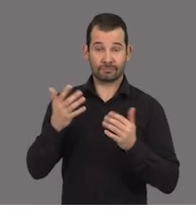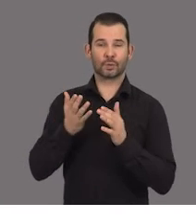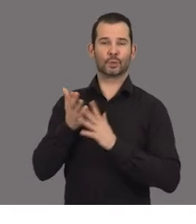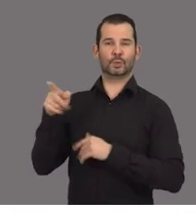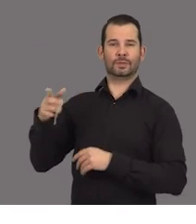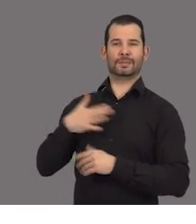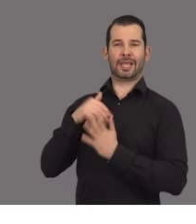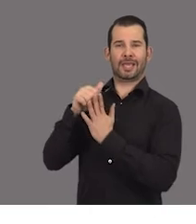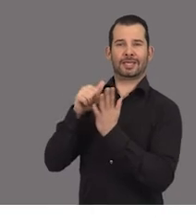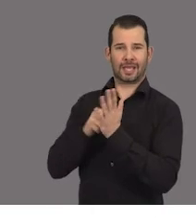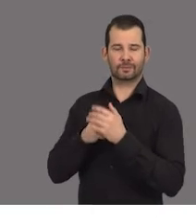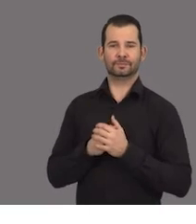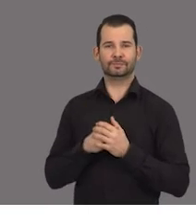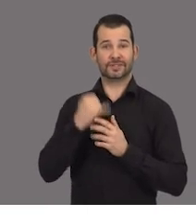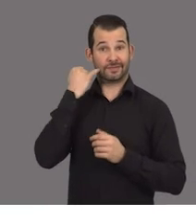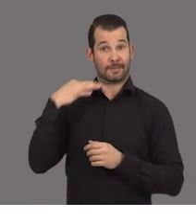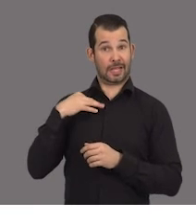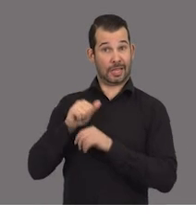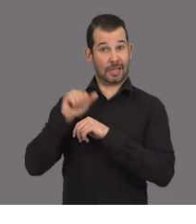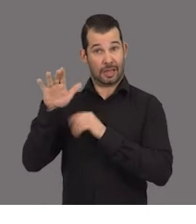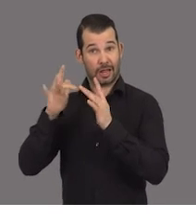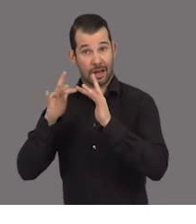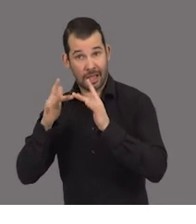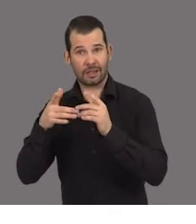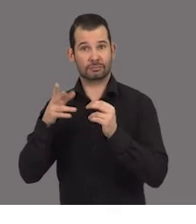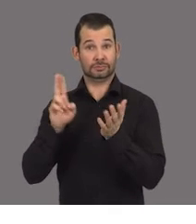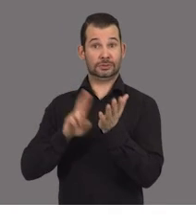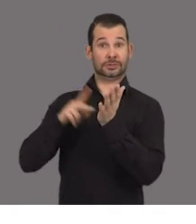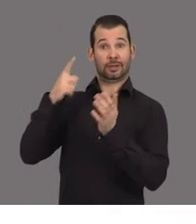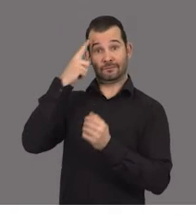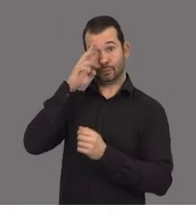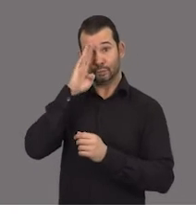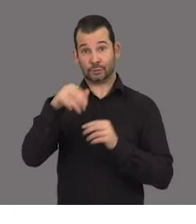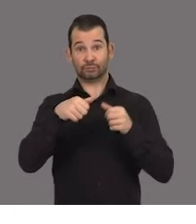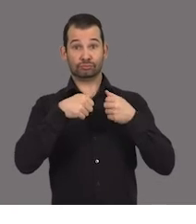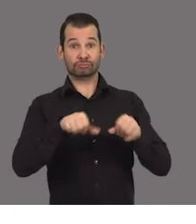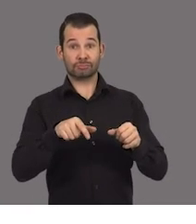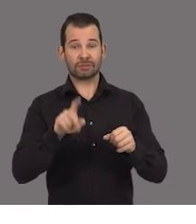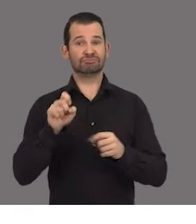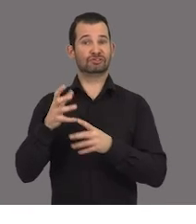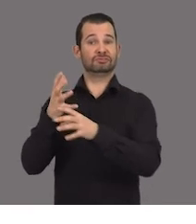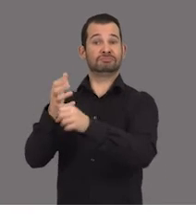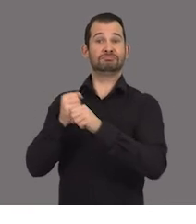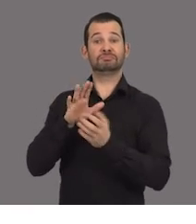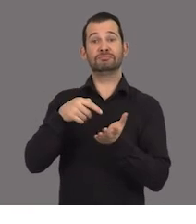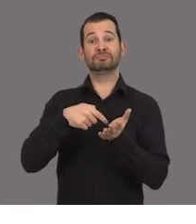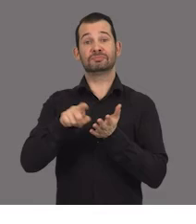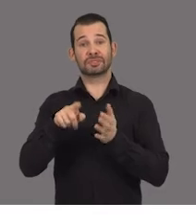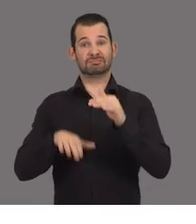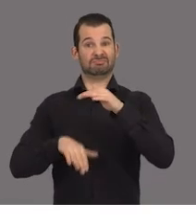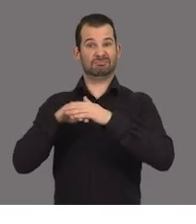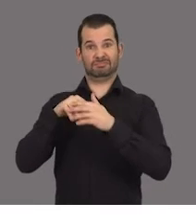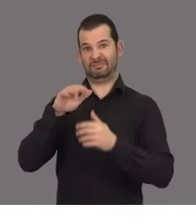If you apply online and are signed up for direct deposit, you could receive your payment within five business days!